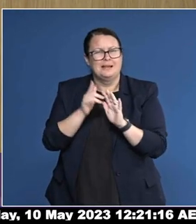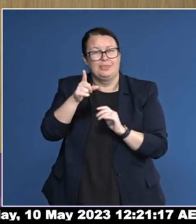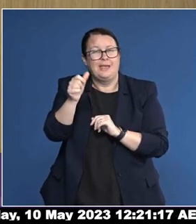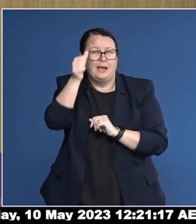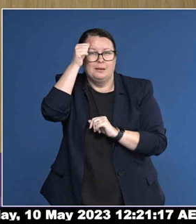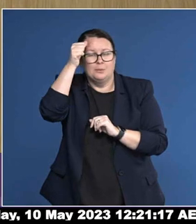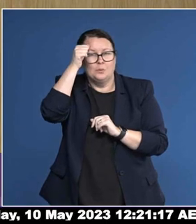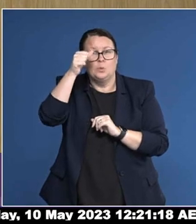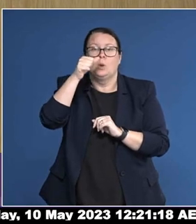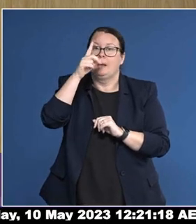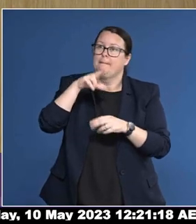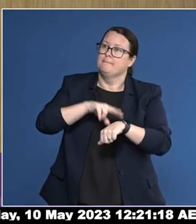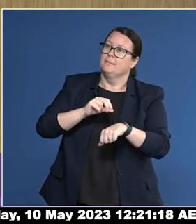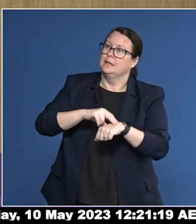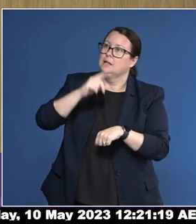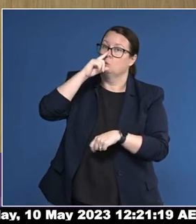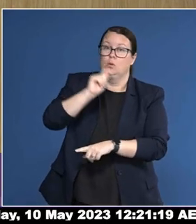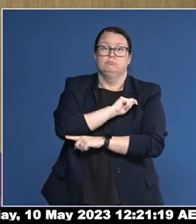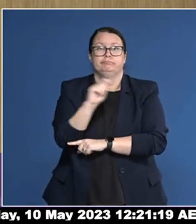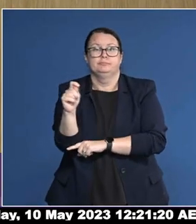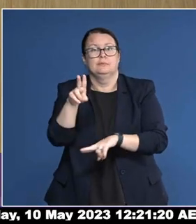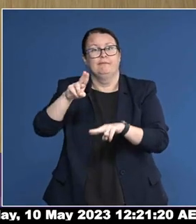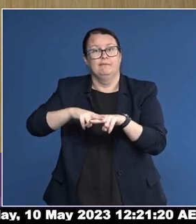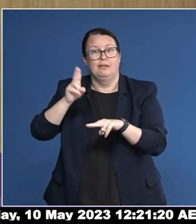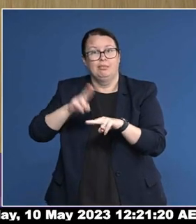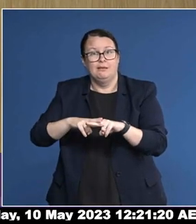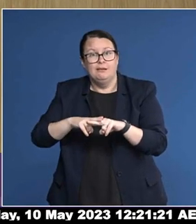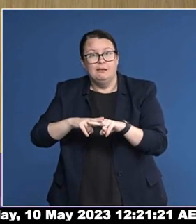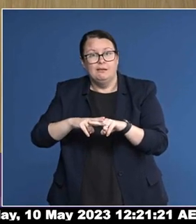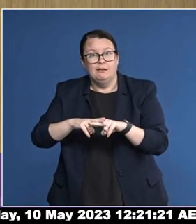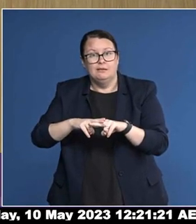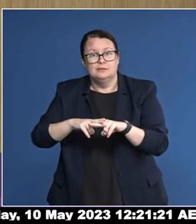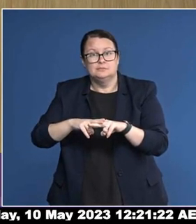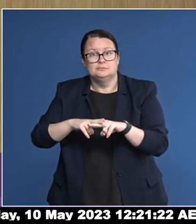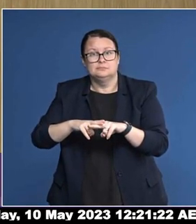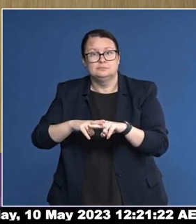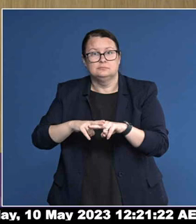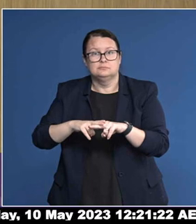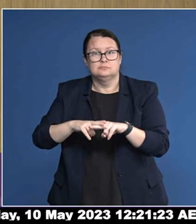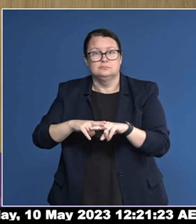police to consider taking action, for example, in relation to cruelty to a child